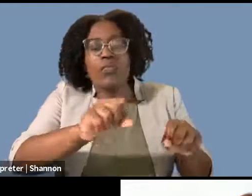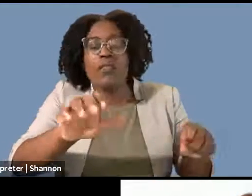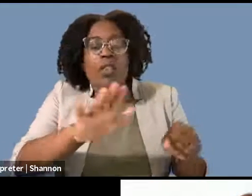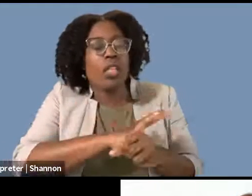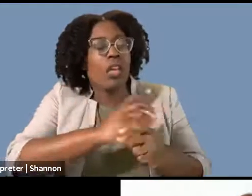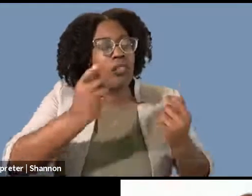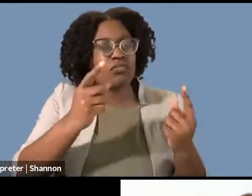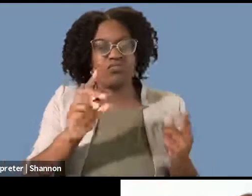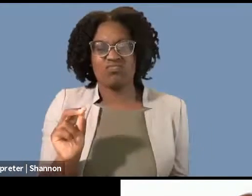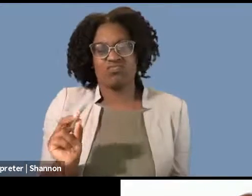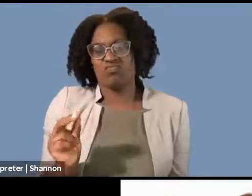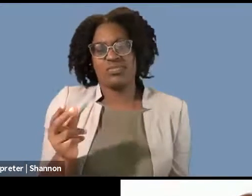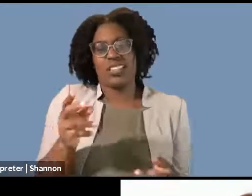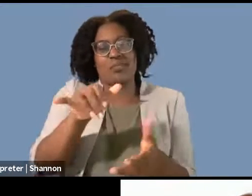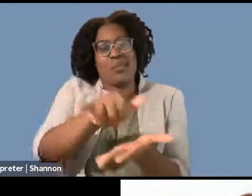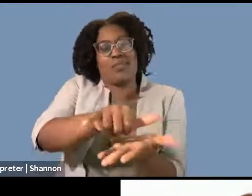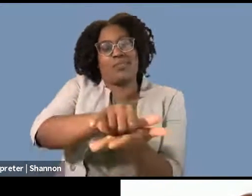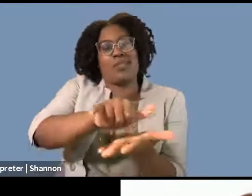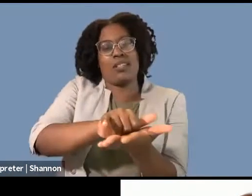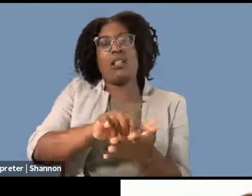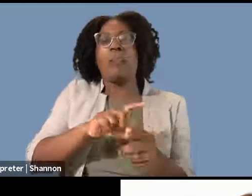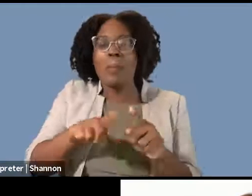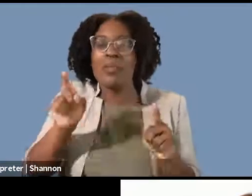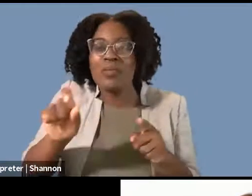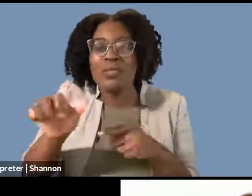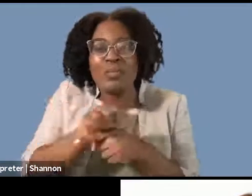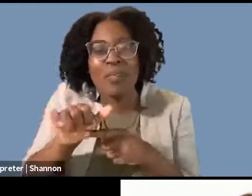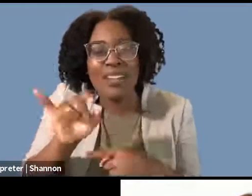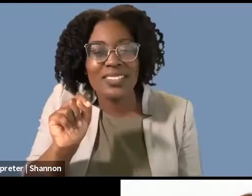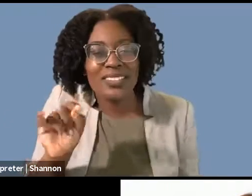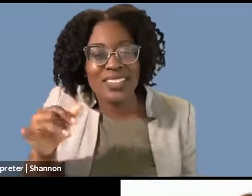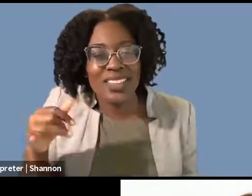practice. One of the things I emphasize is you have to get outside your comfort zone.